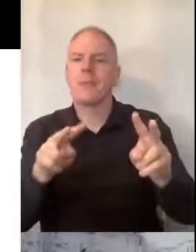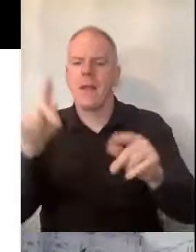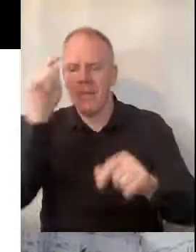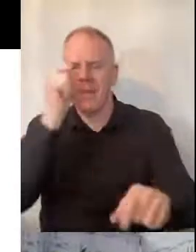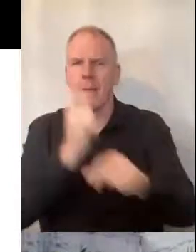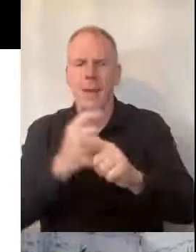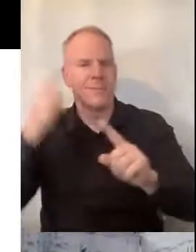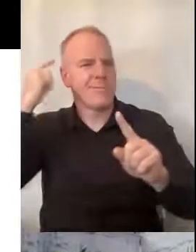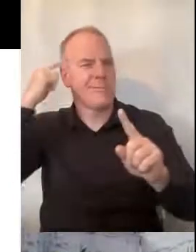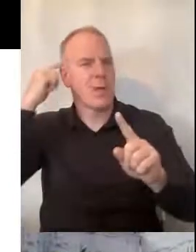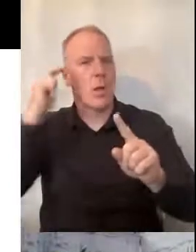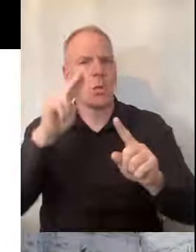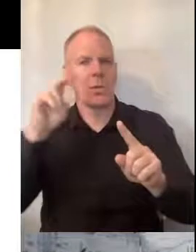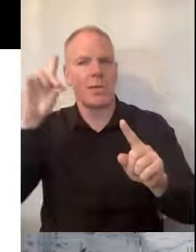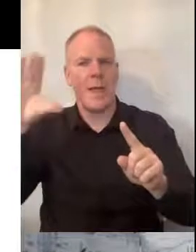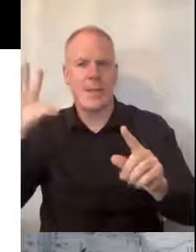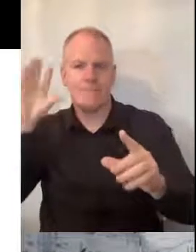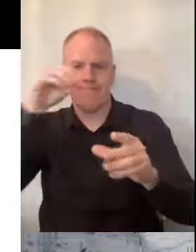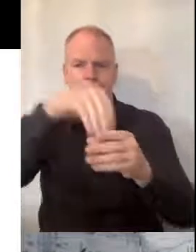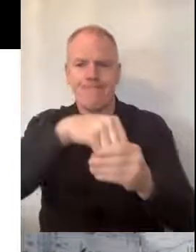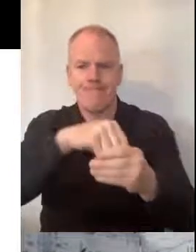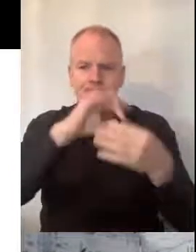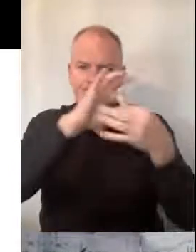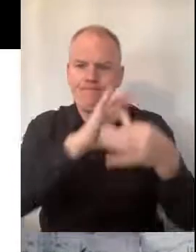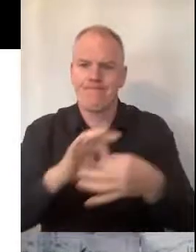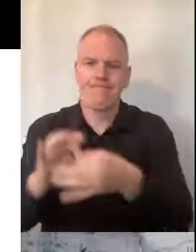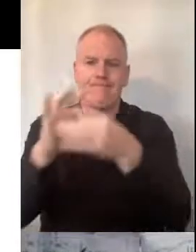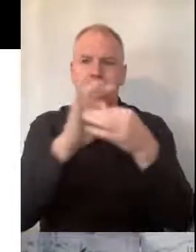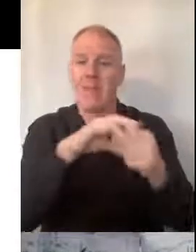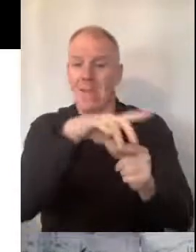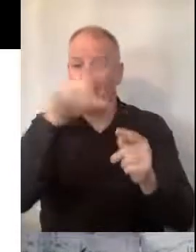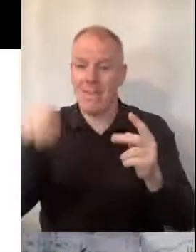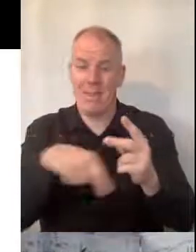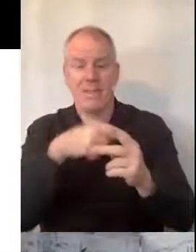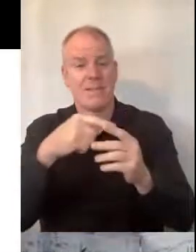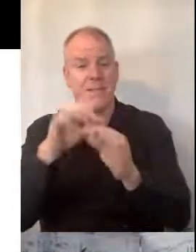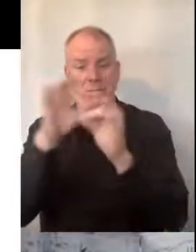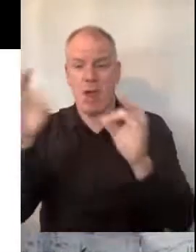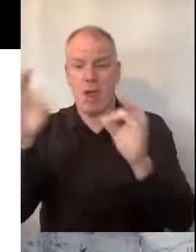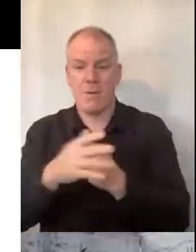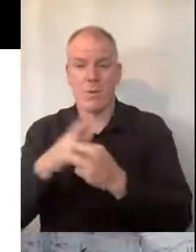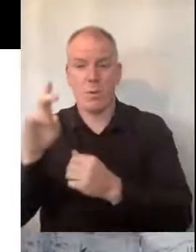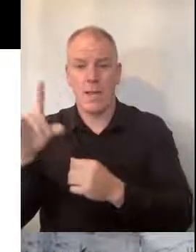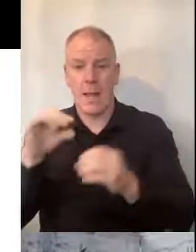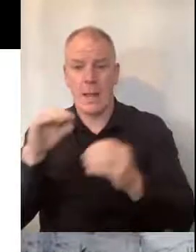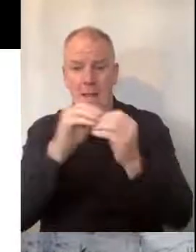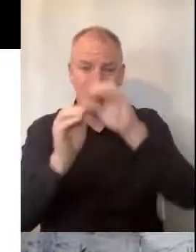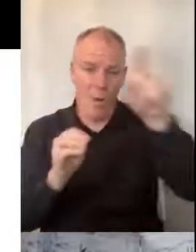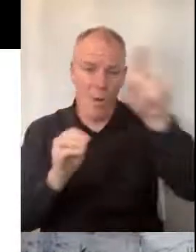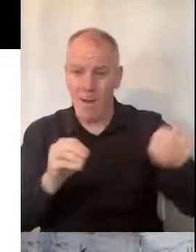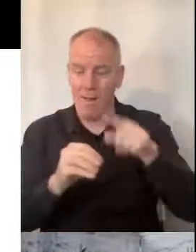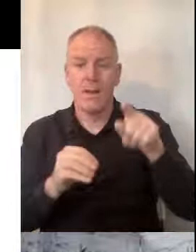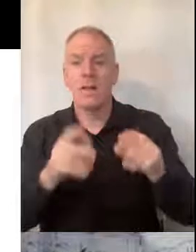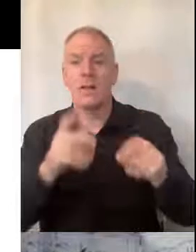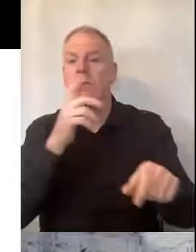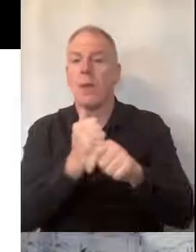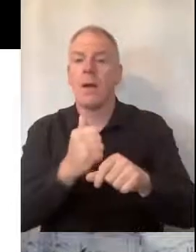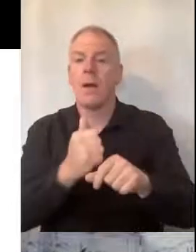Because Udl fits in here and the framework calls out all of these areas. So they talk about at a higher level the